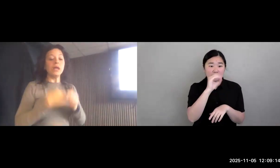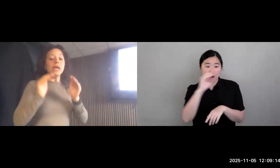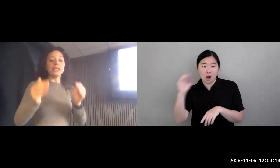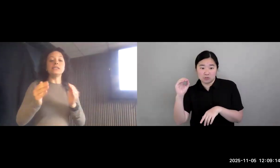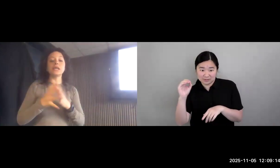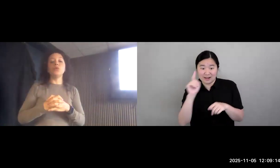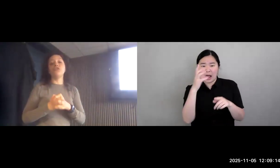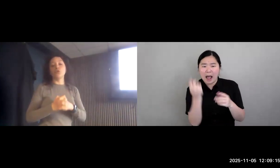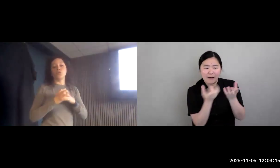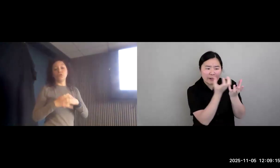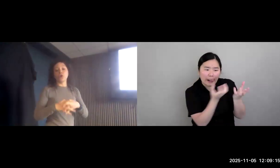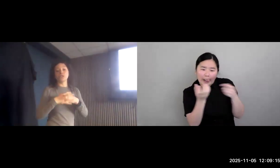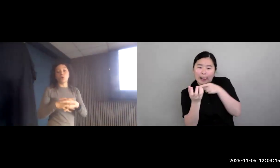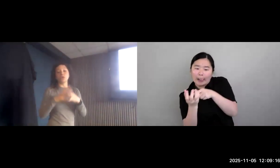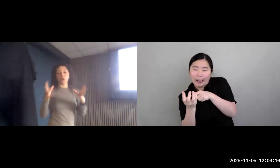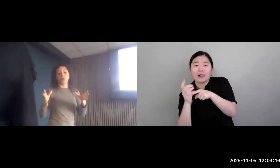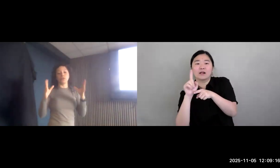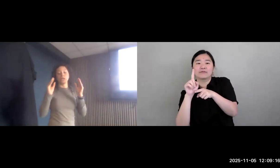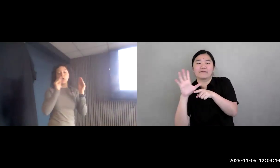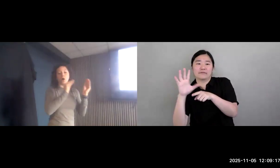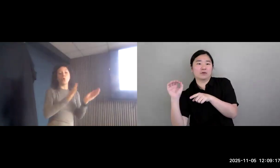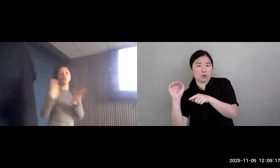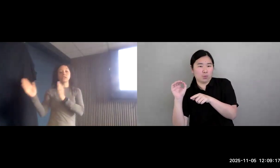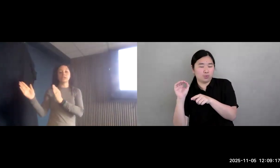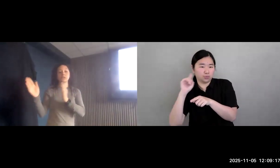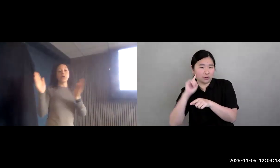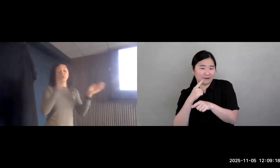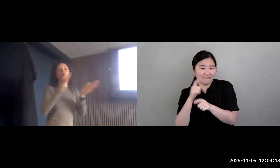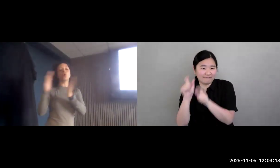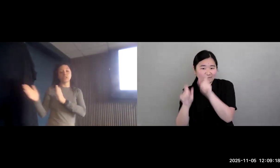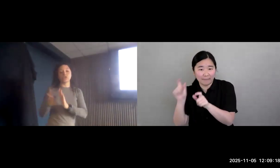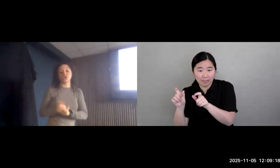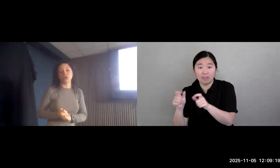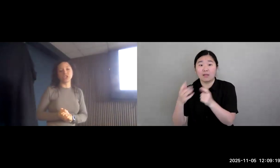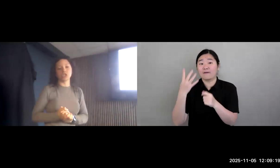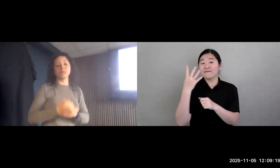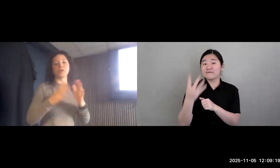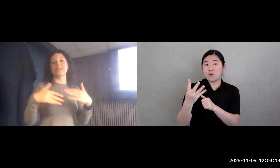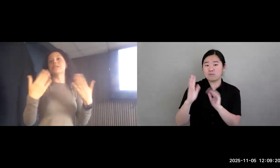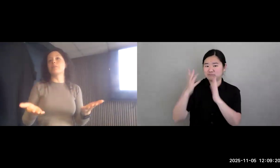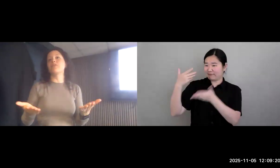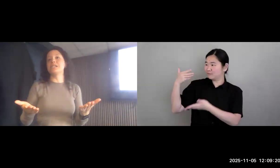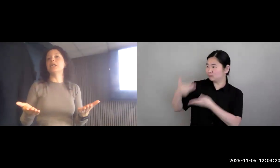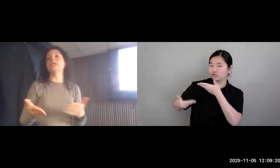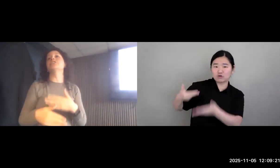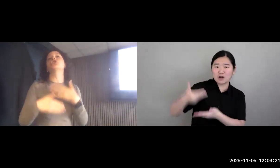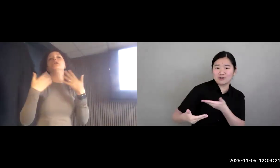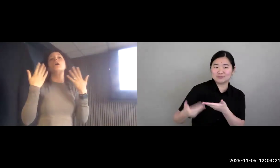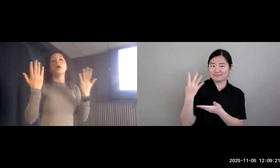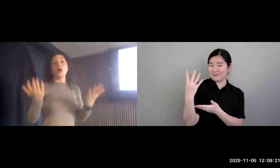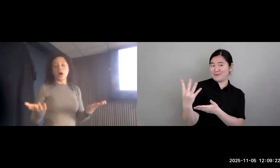In this study, we focus only on the oldest, three oldest generations, because at the time of the data collection.